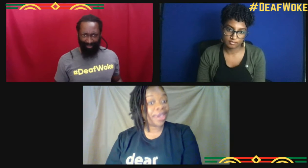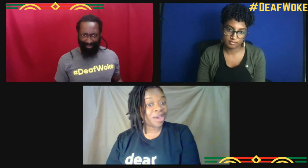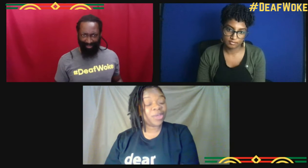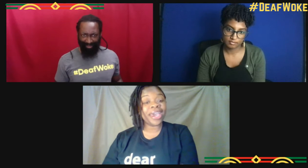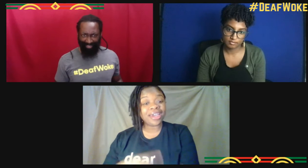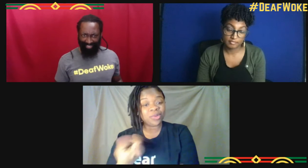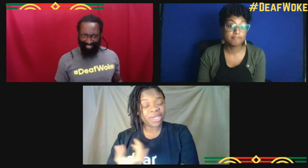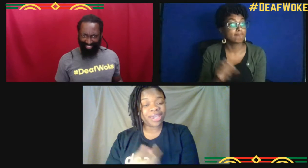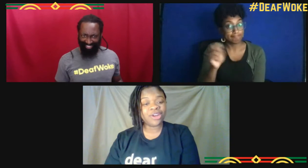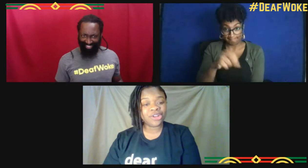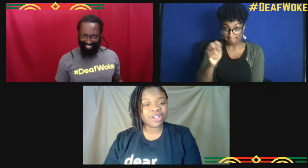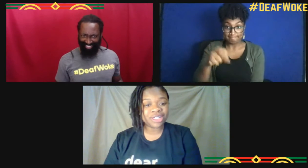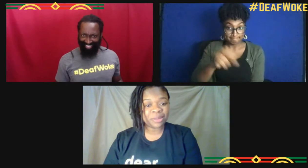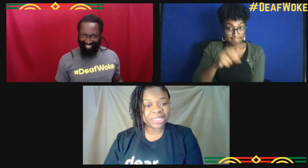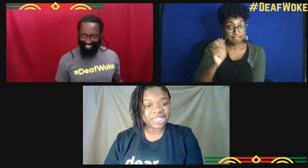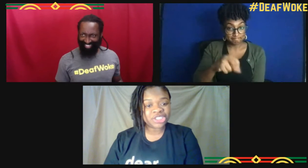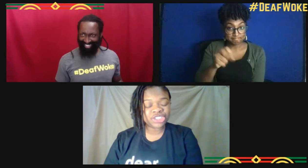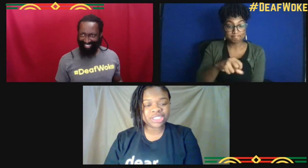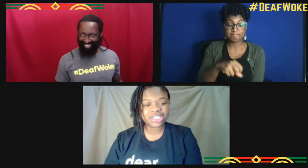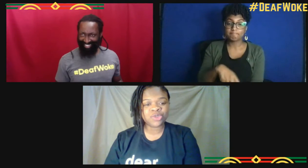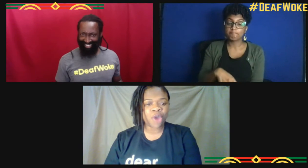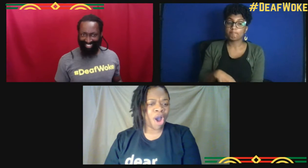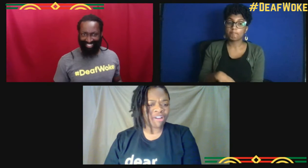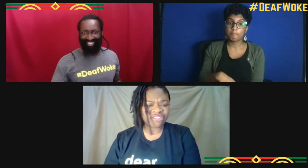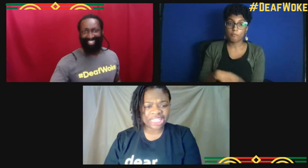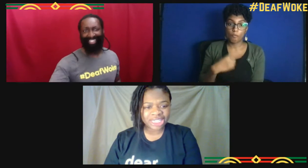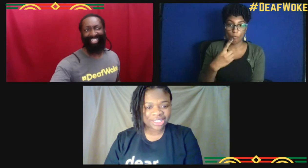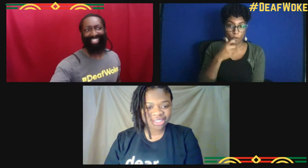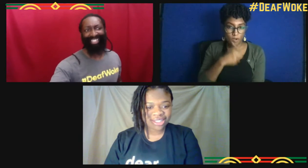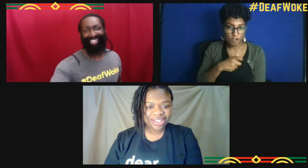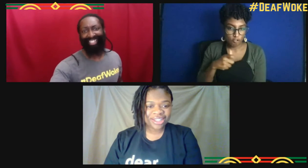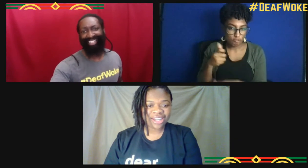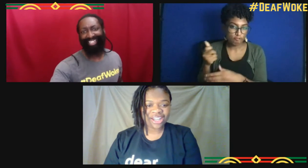Oh yeah, we had a girl come in she does raw vegan food